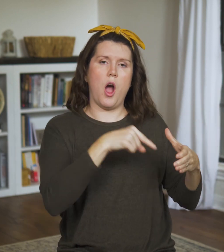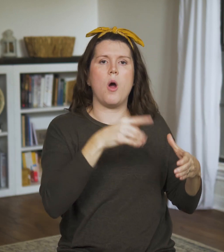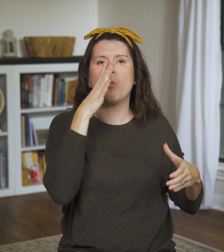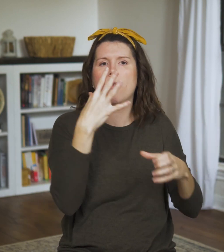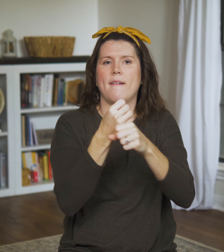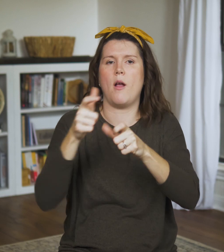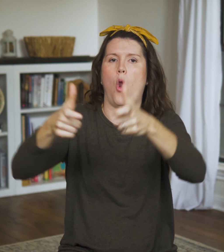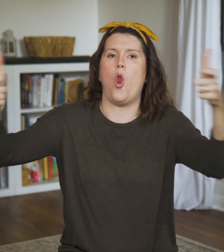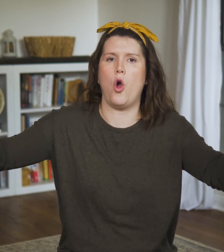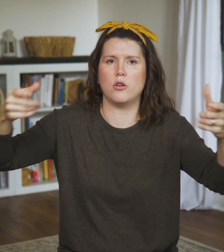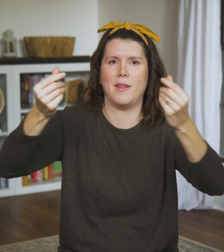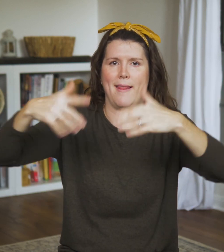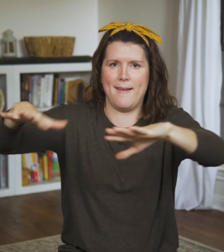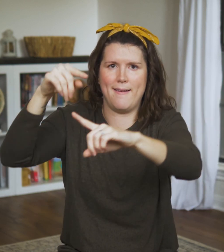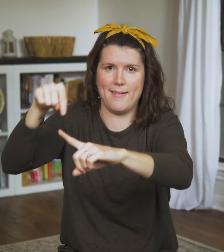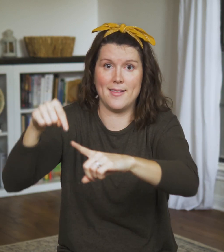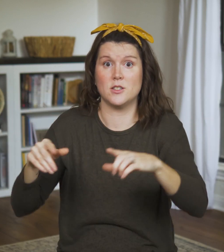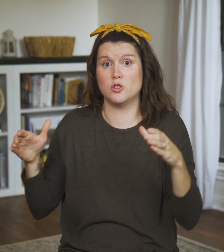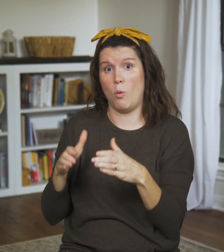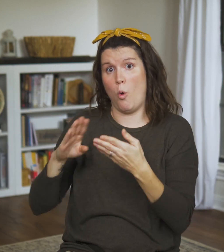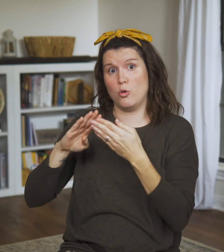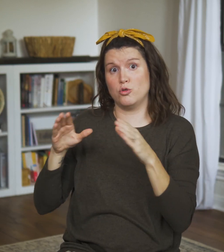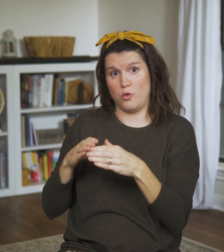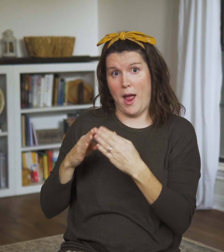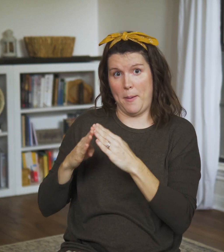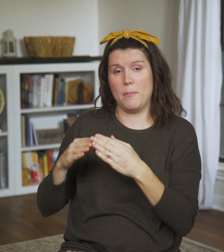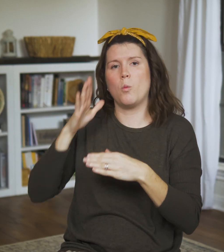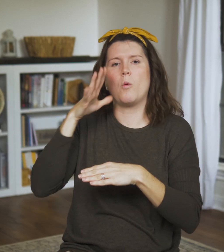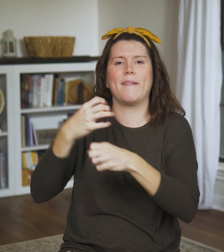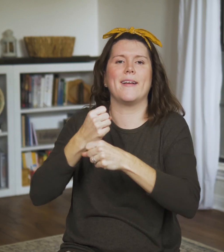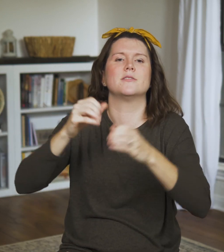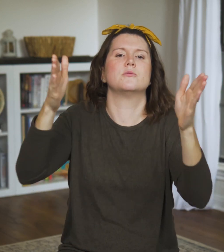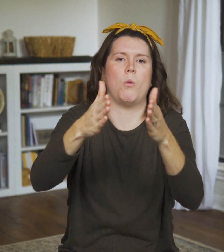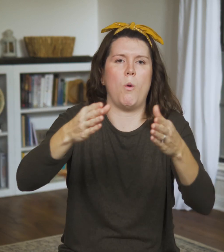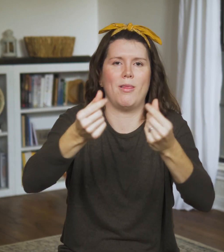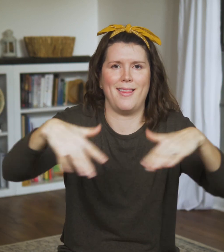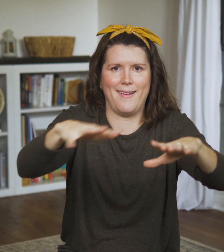all the old generation has to die off first.